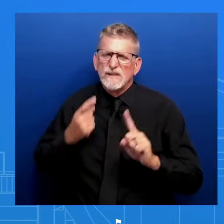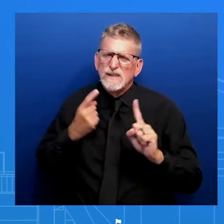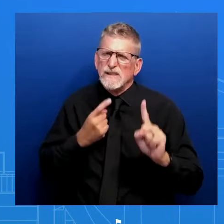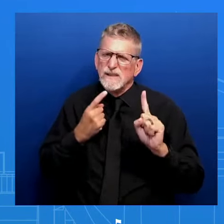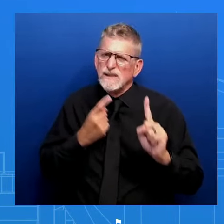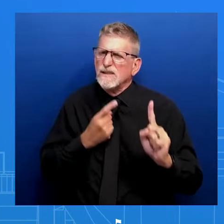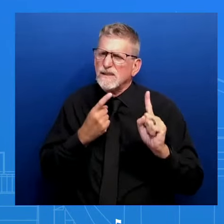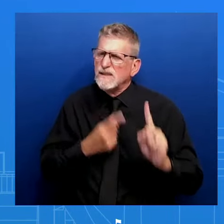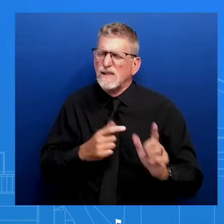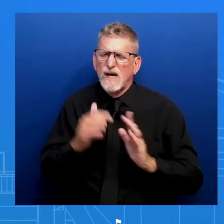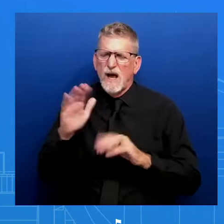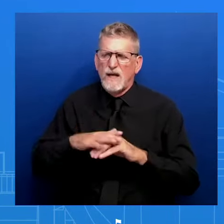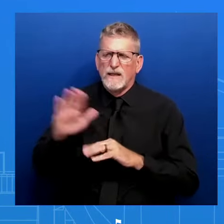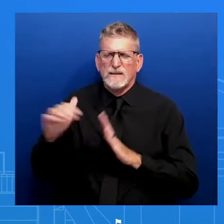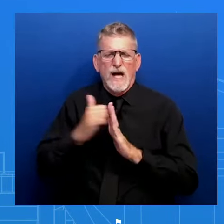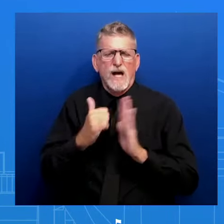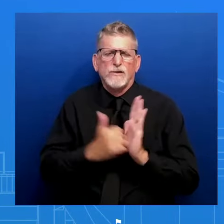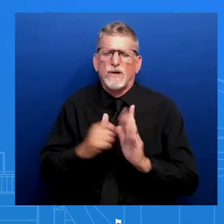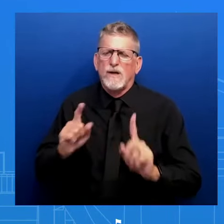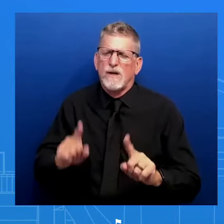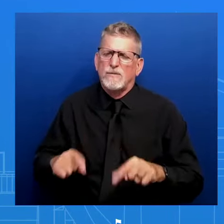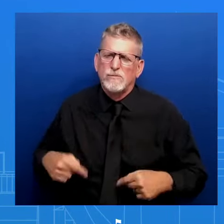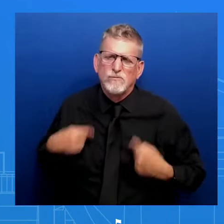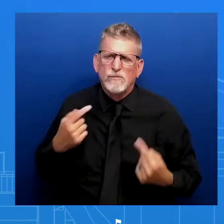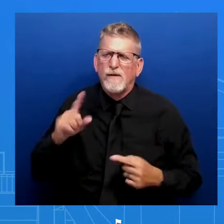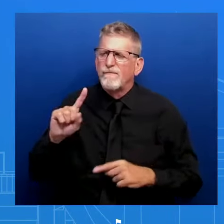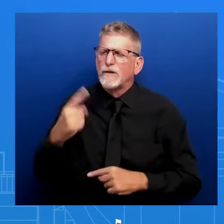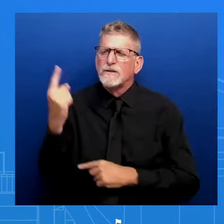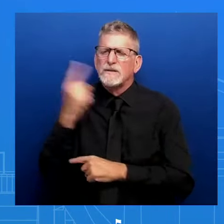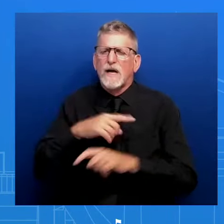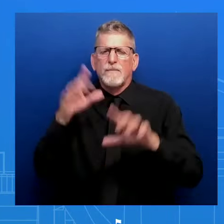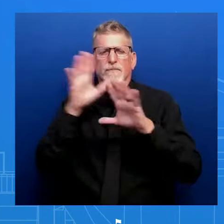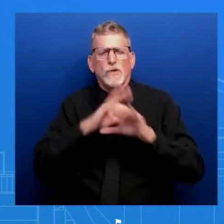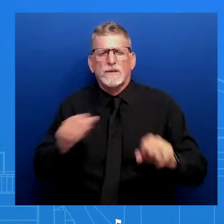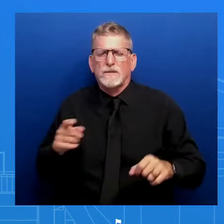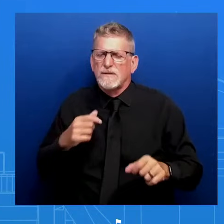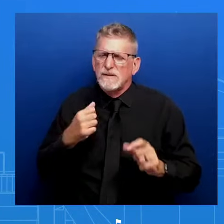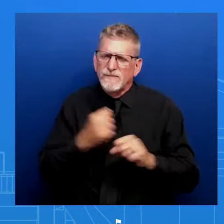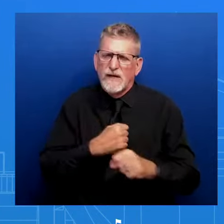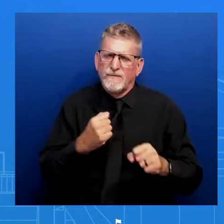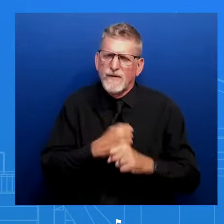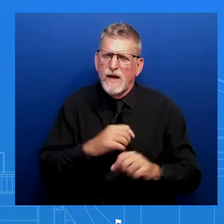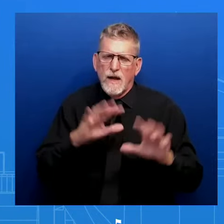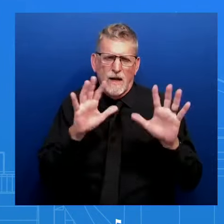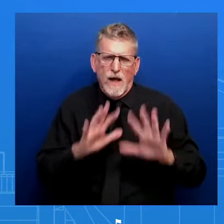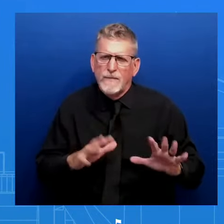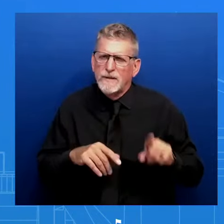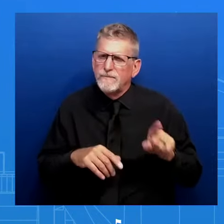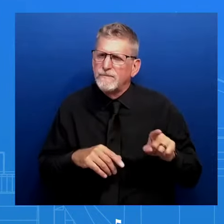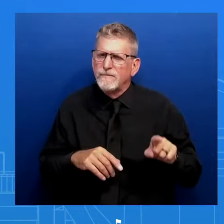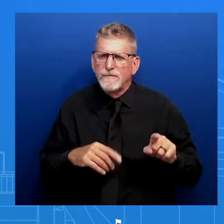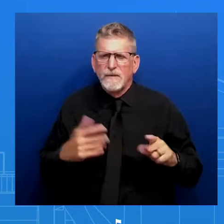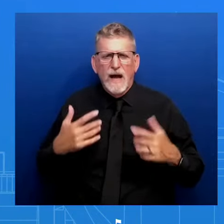as he's going to talk about the extreme health [heat]. And -- and the Inflation Reduction Act is certainly an example